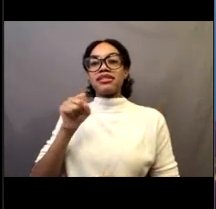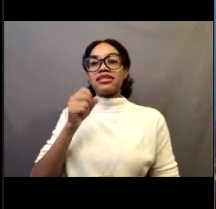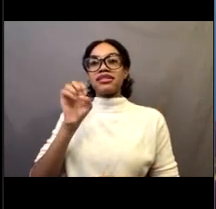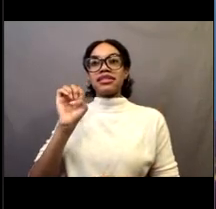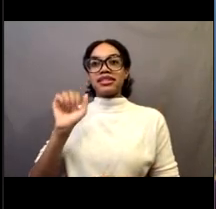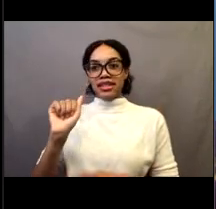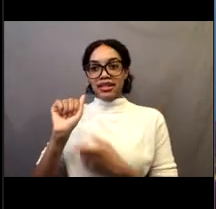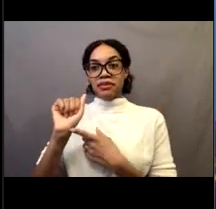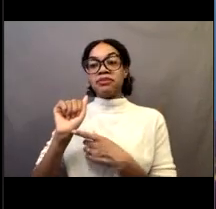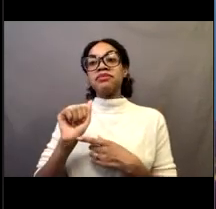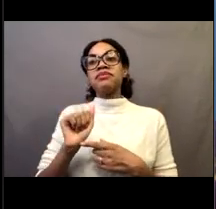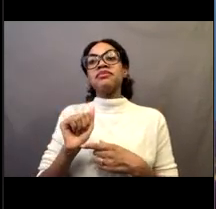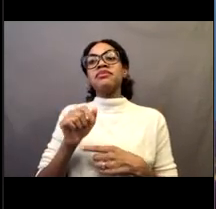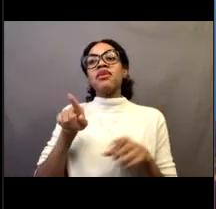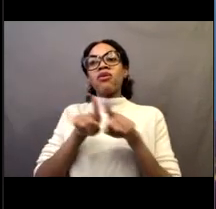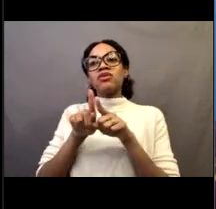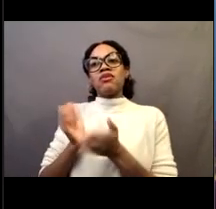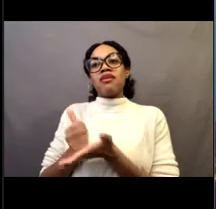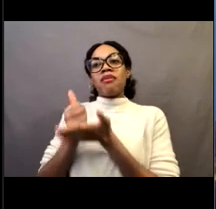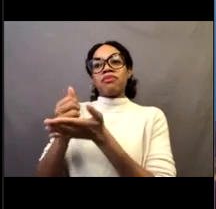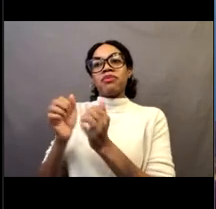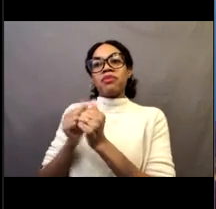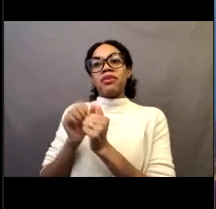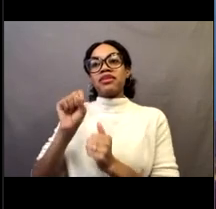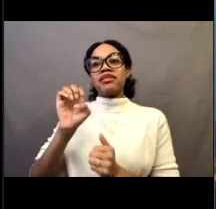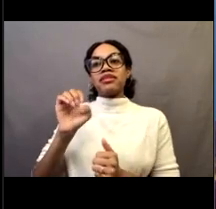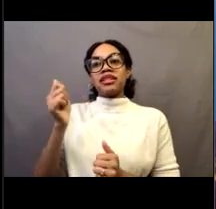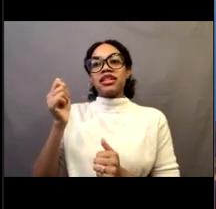some of our Voice of the Sea videos. Some clips from our episodes